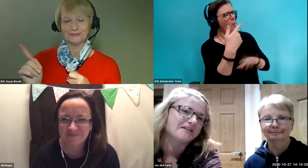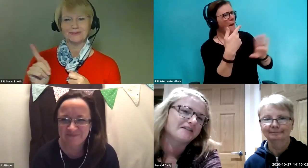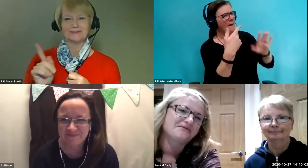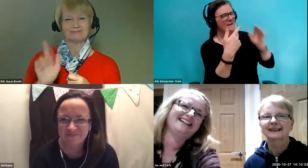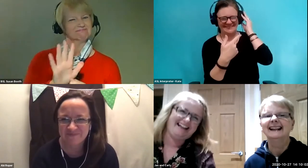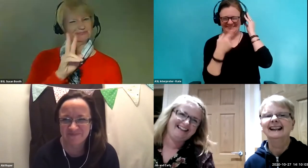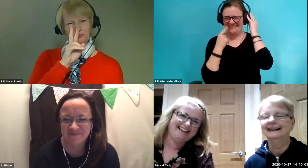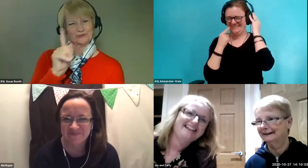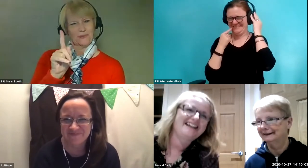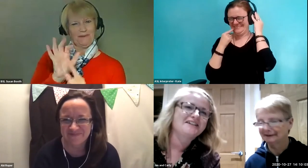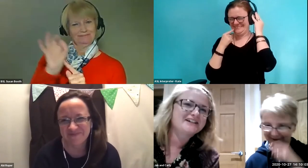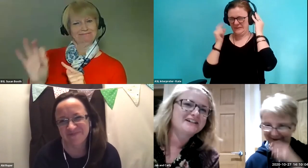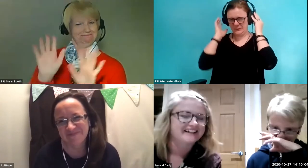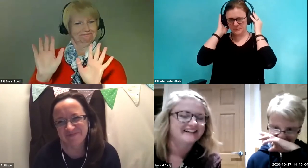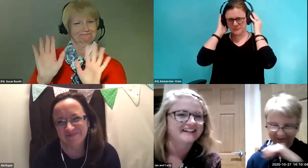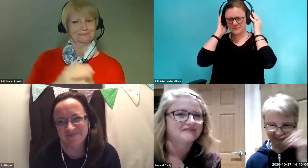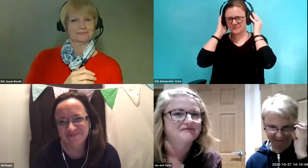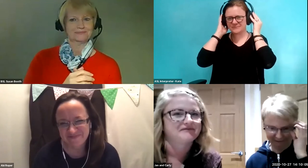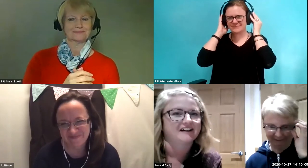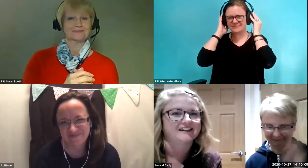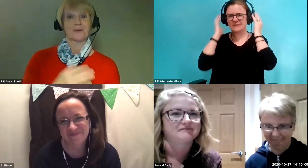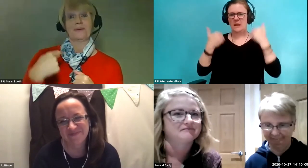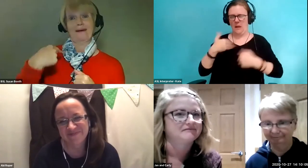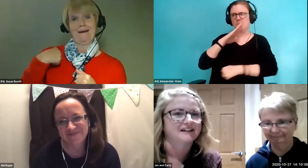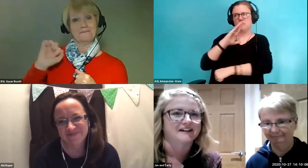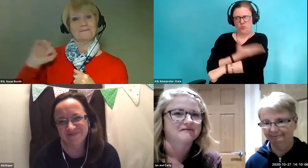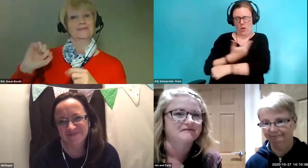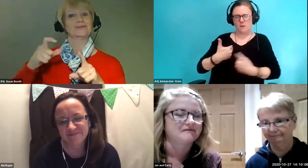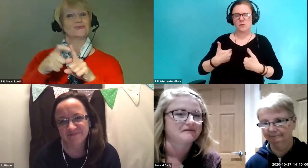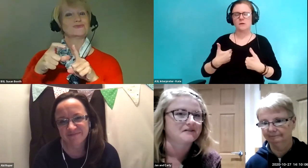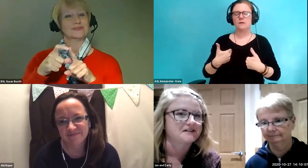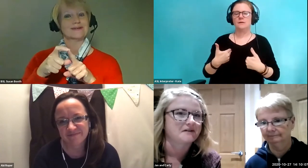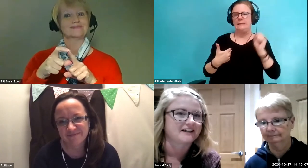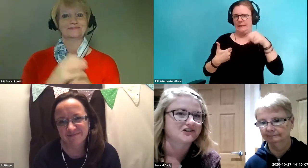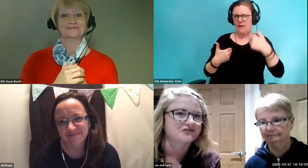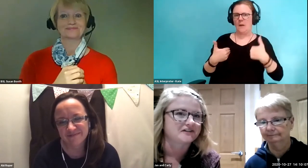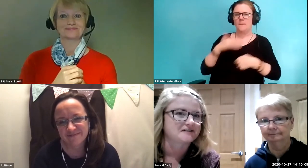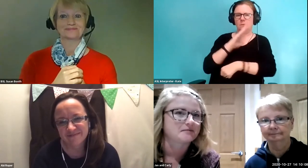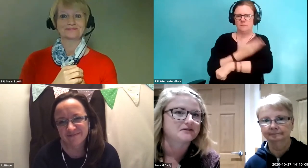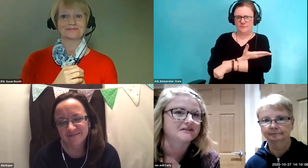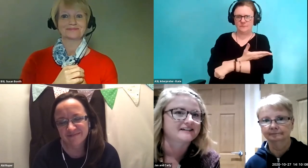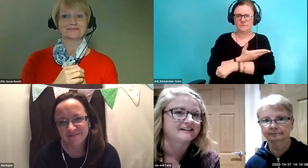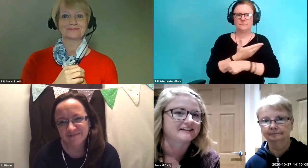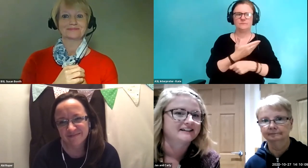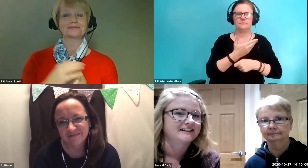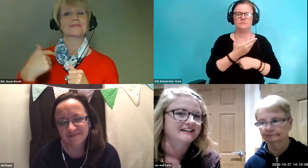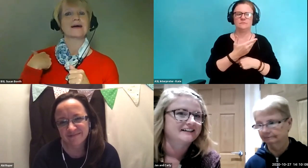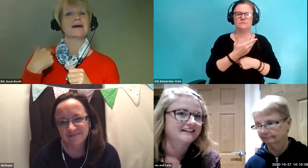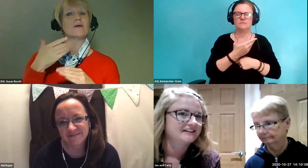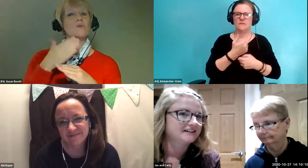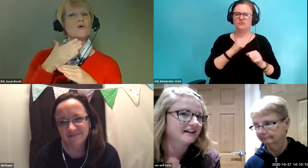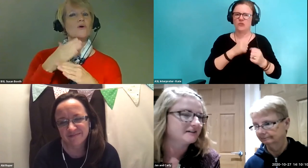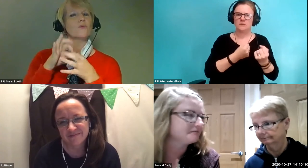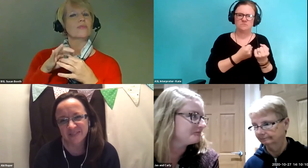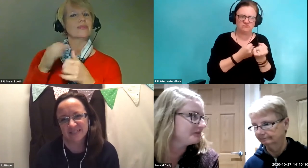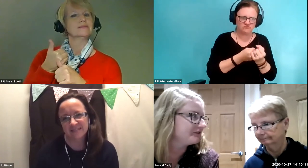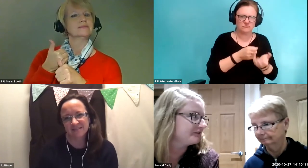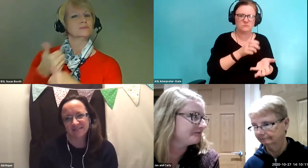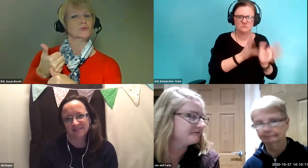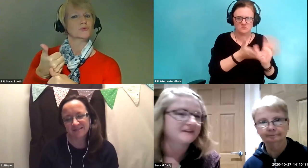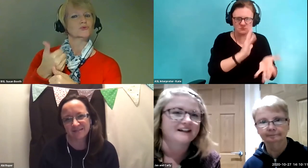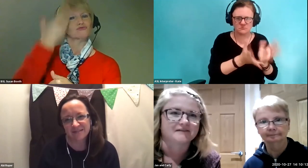And yeah and I'm her daughter and um I yeah also work in stroke support so you've got yeah